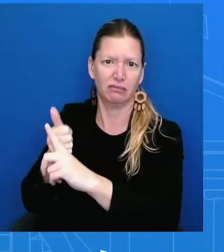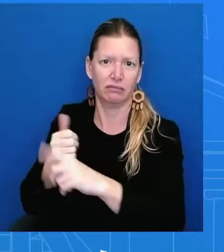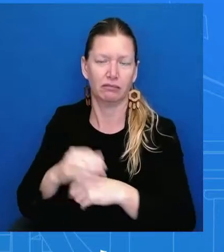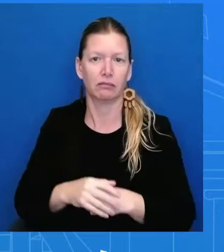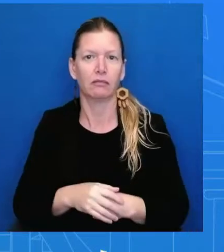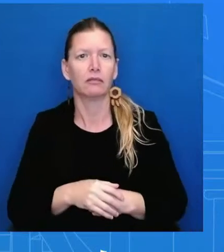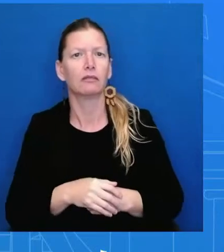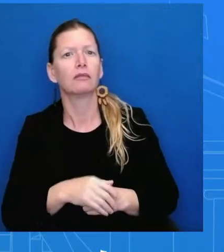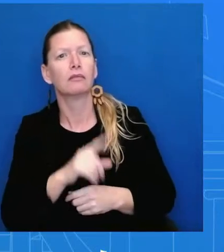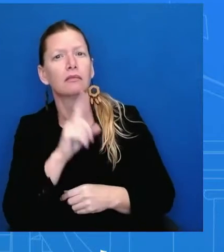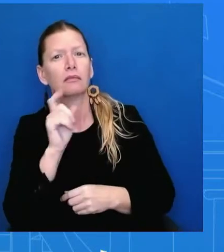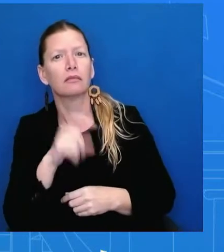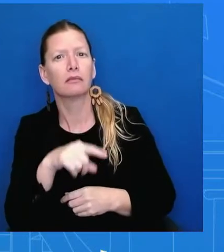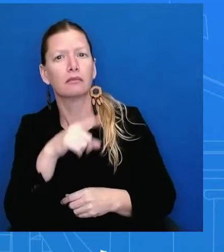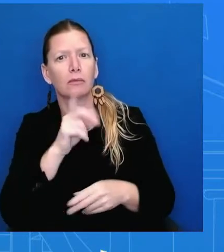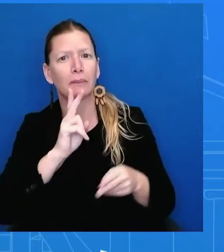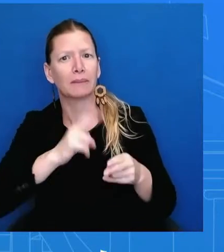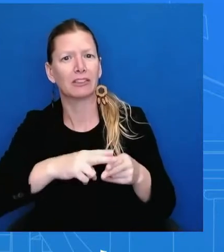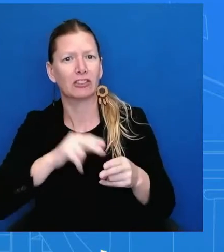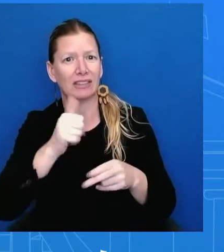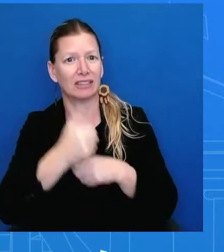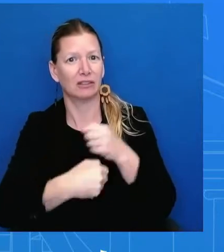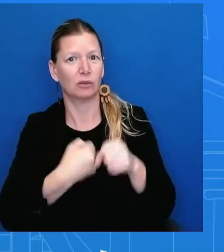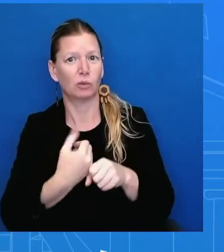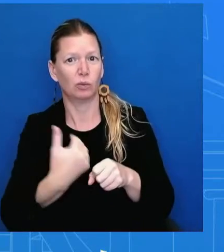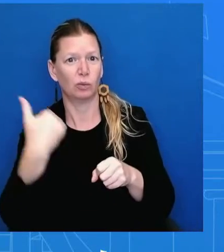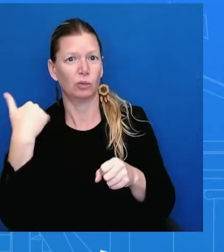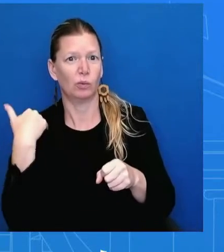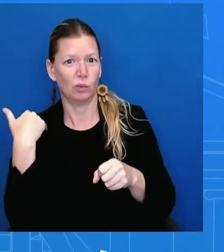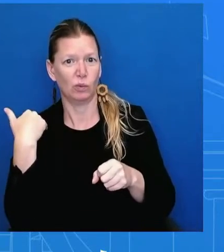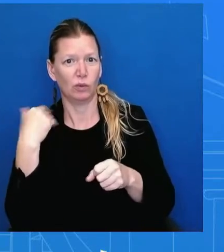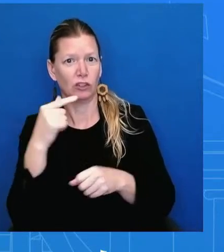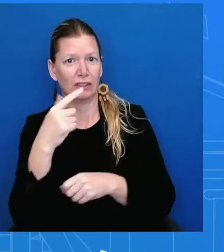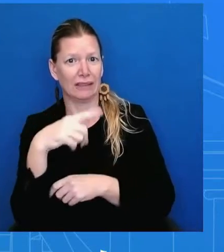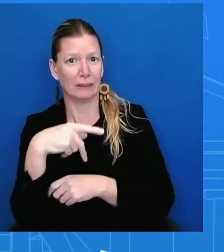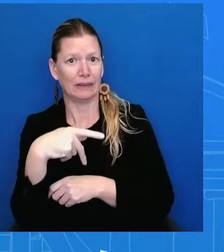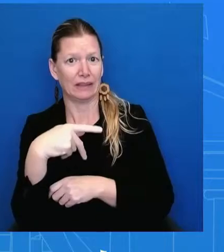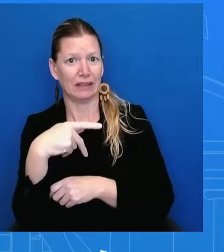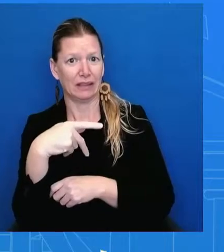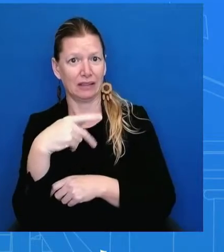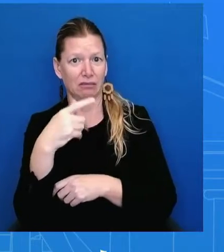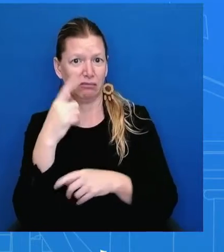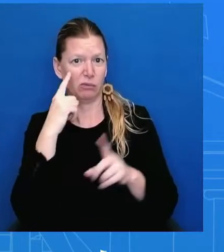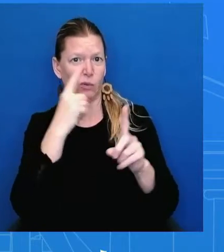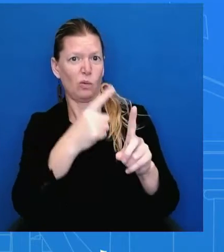Obviously, there was no war underway at that time. And so, the entire security situation